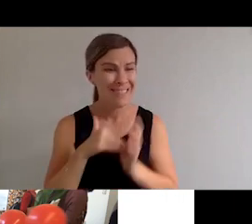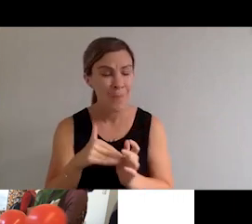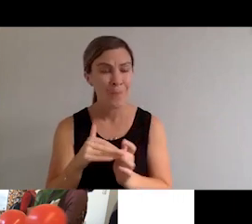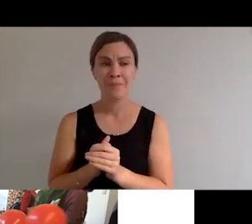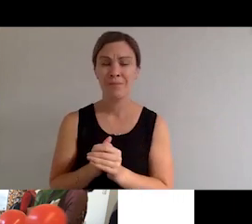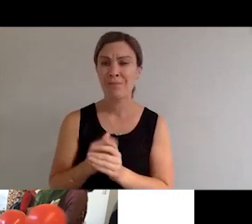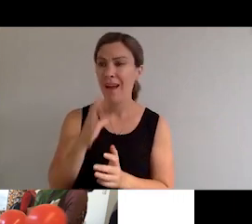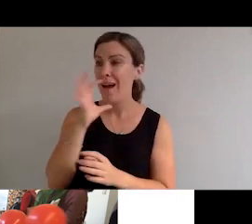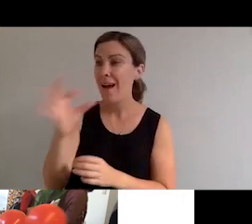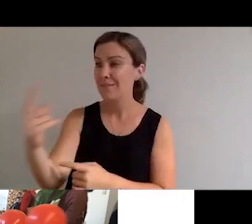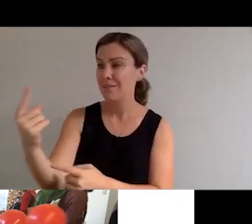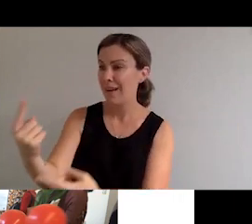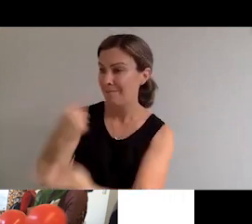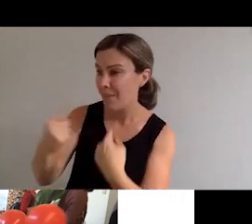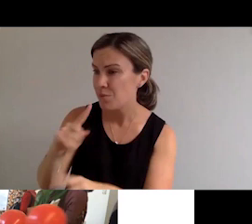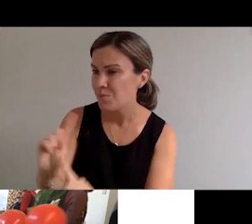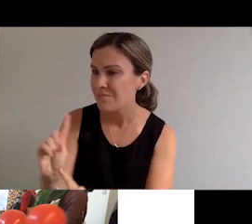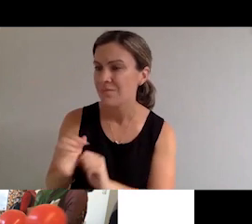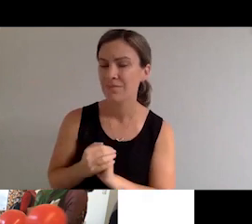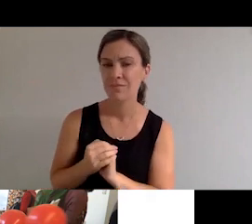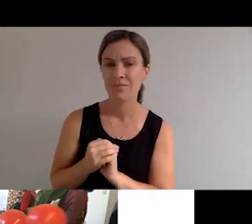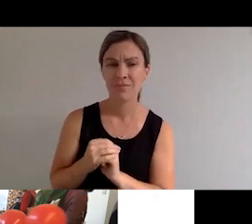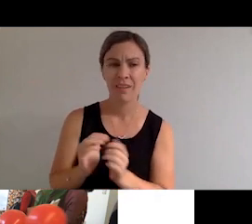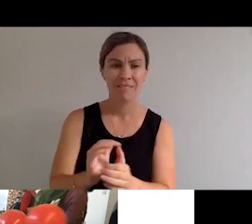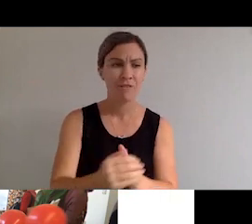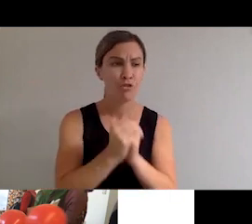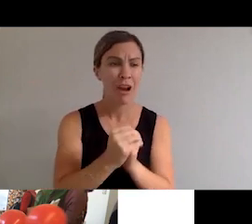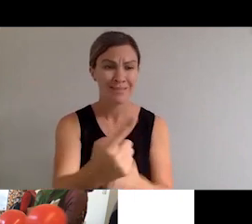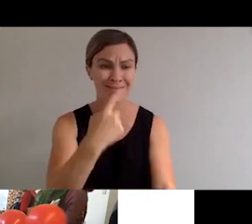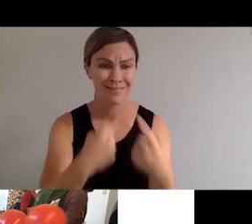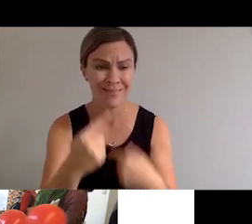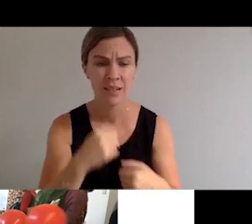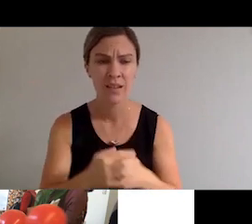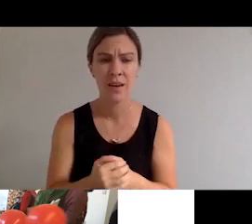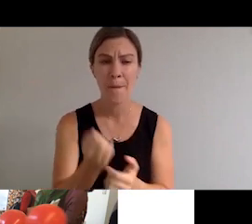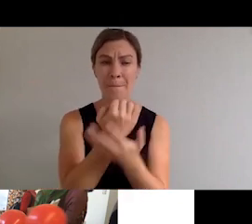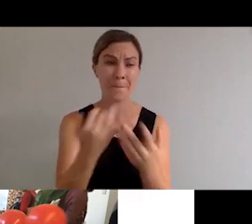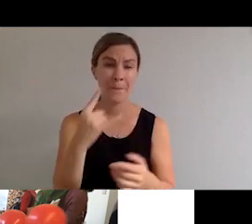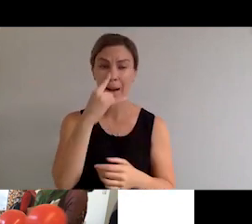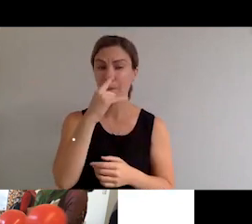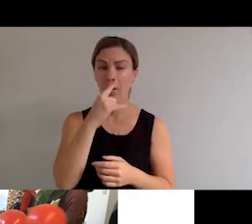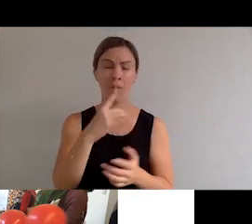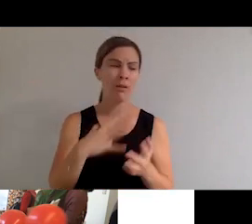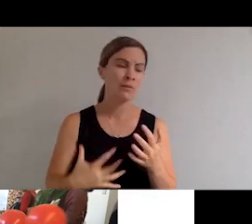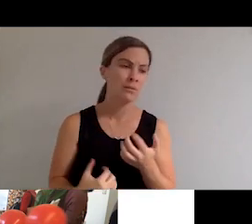Like, you know, I have had friend whose are online on this chat who have been incredibly supportive of me in this period of time.